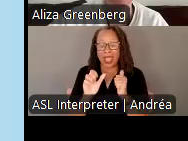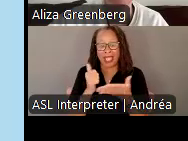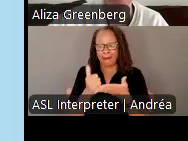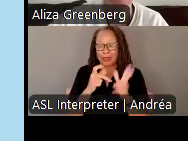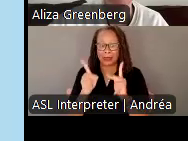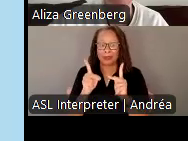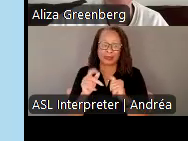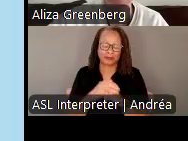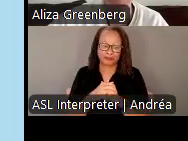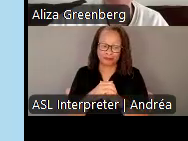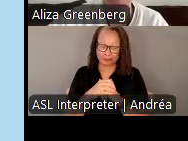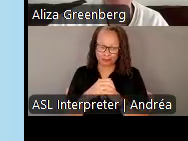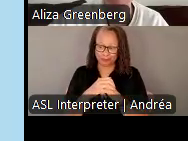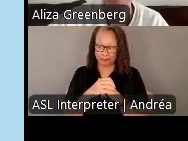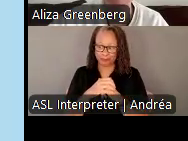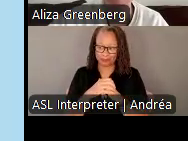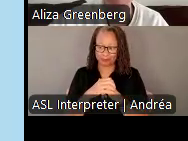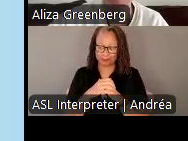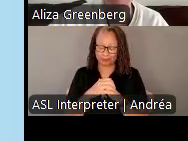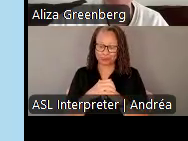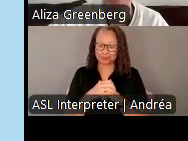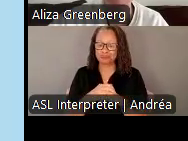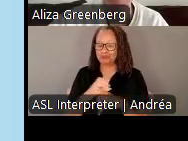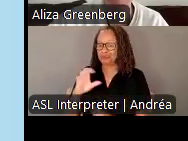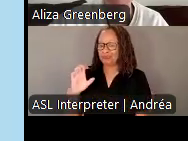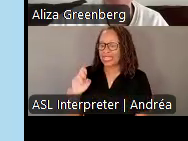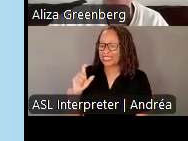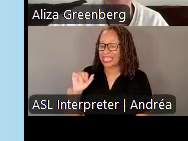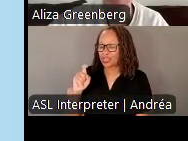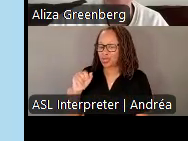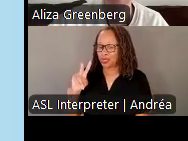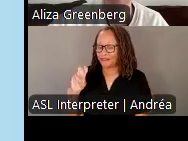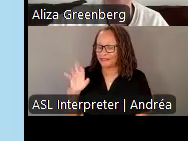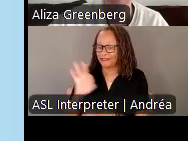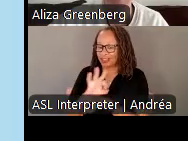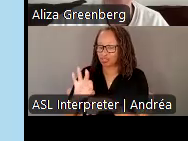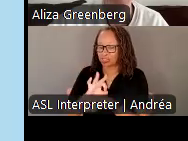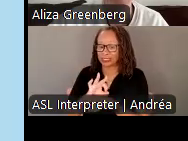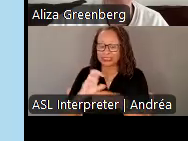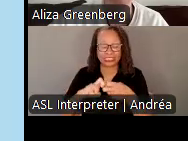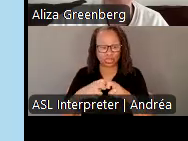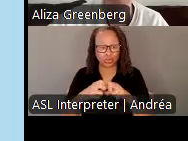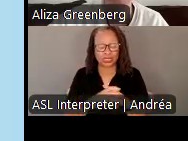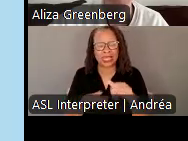with executive functioning issues, some accommodations for that. And basically it's a place for people to get together,